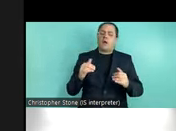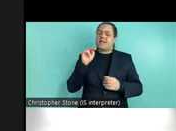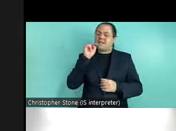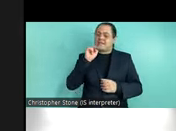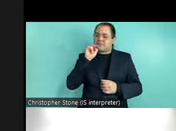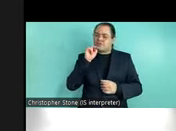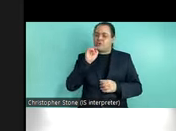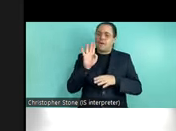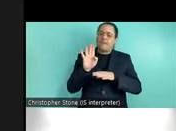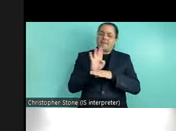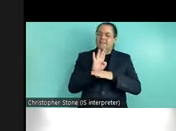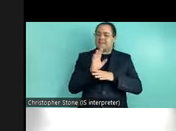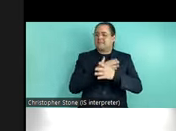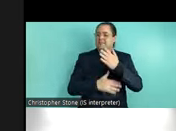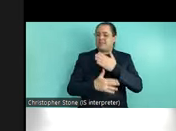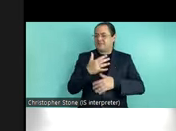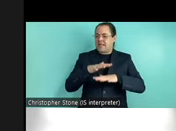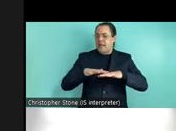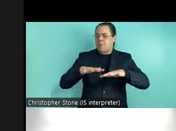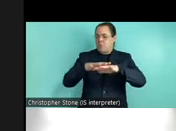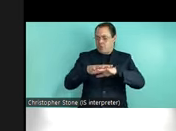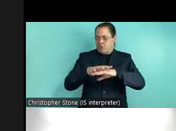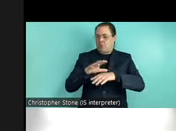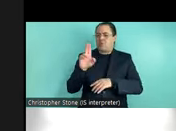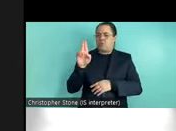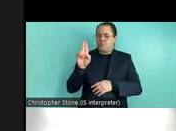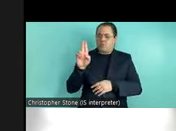important for them to good for us. 15:15:09 Last year we won.